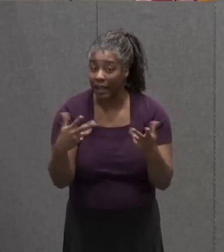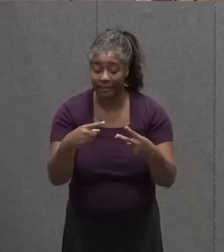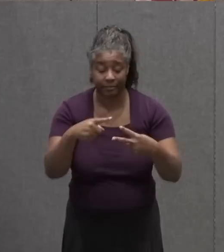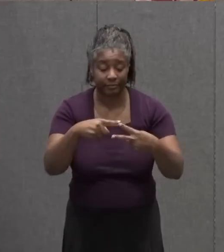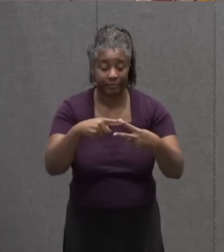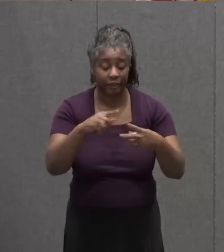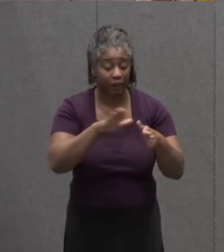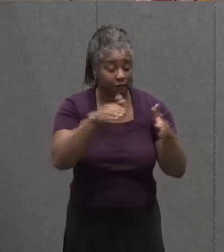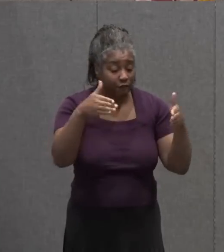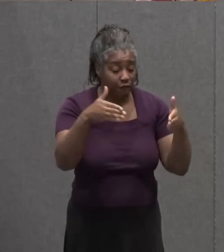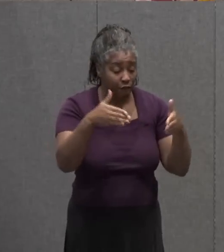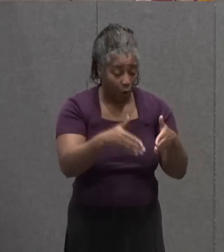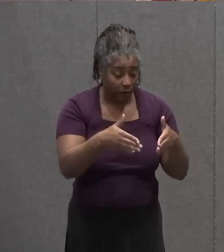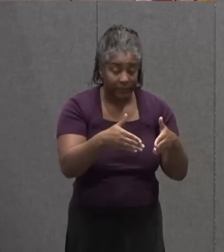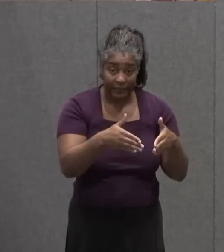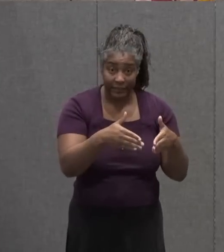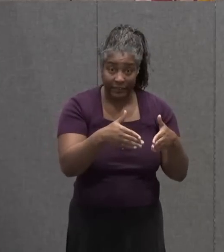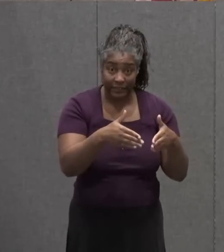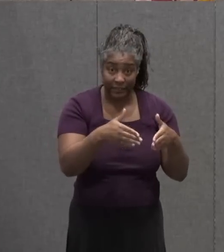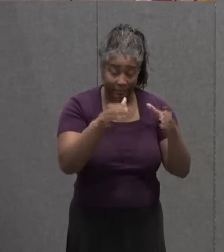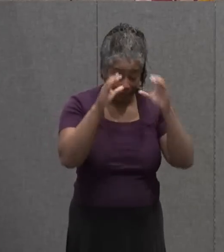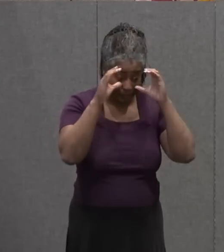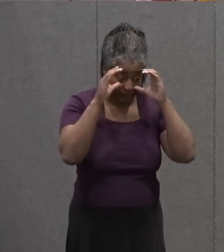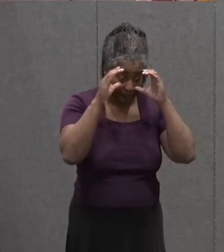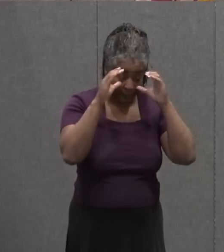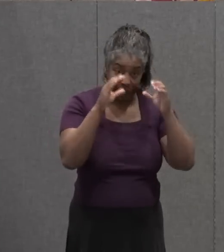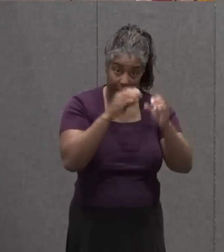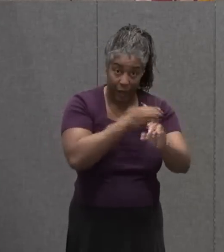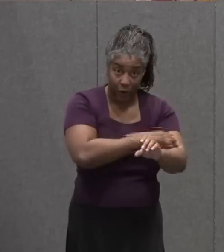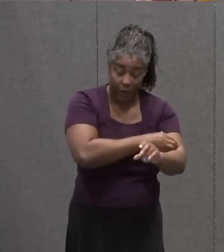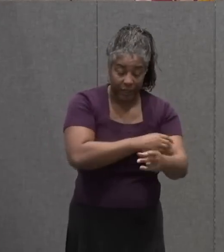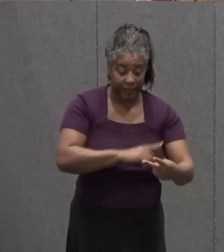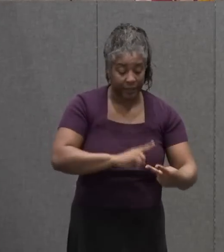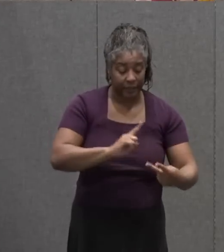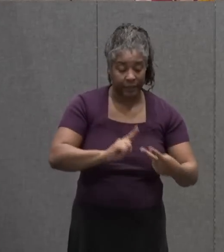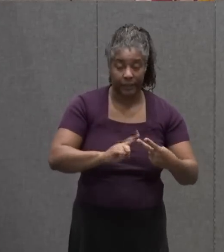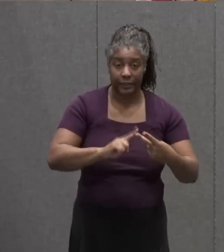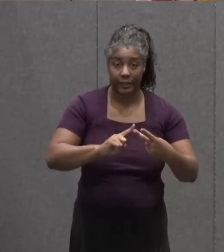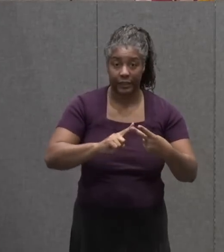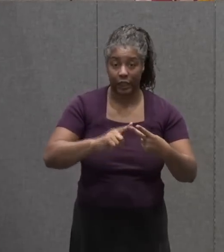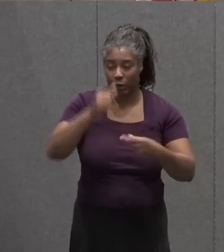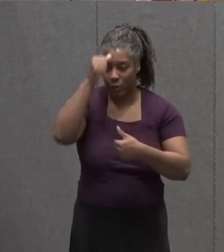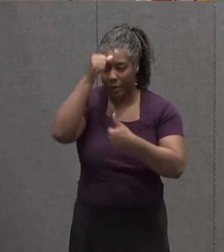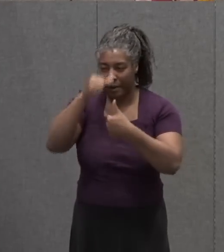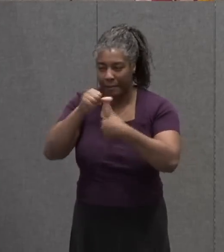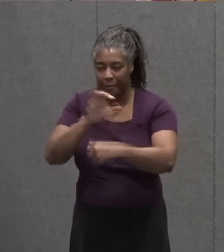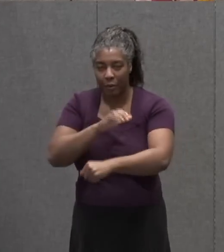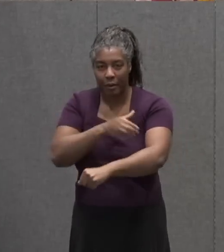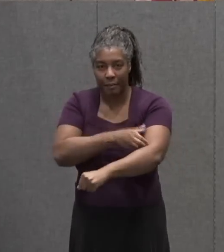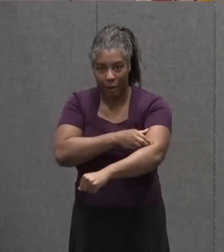Now we're going to move on and talk about safety. And safety is really important to us.